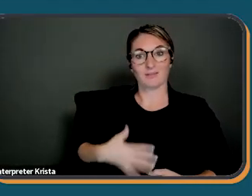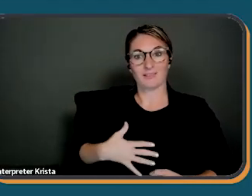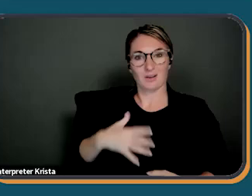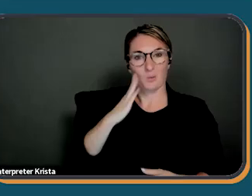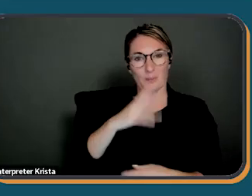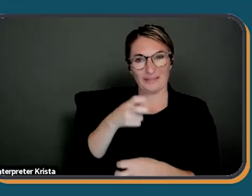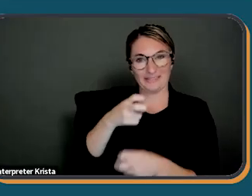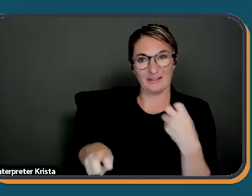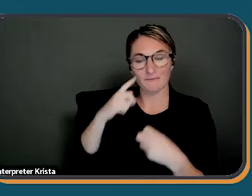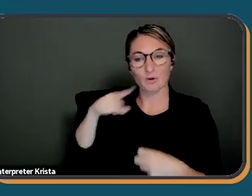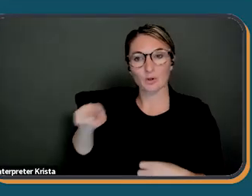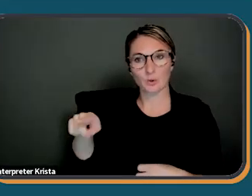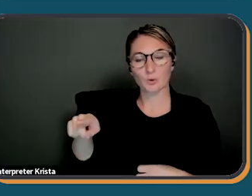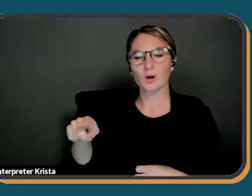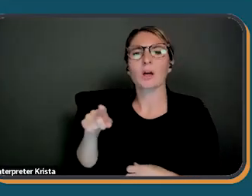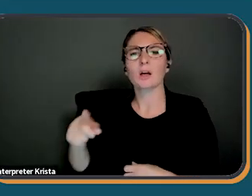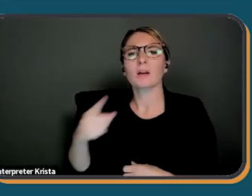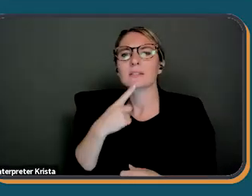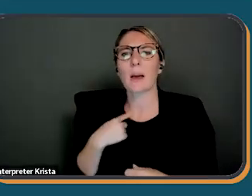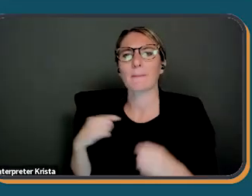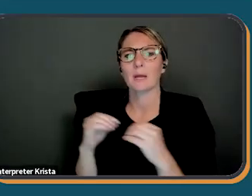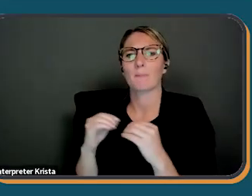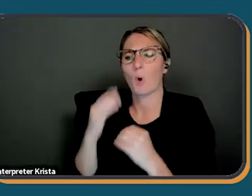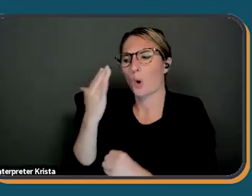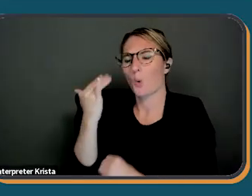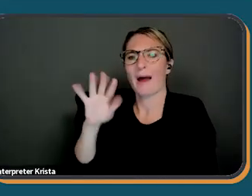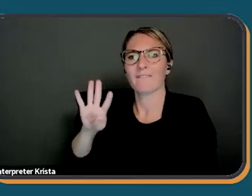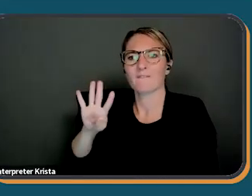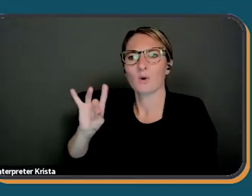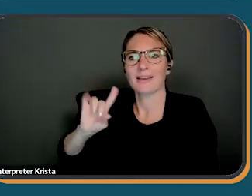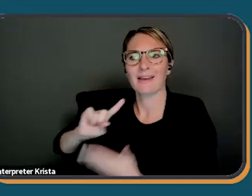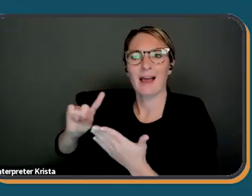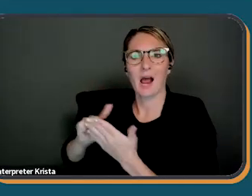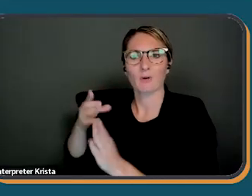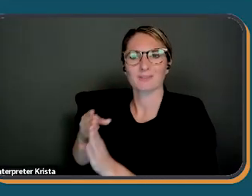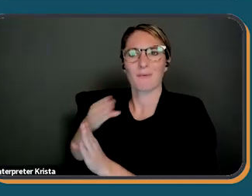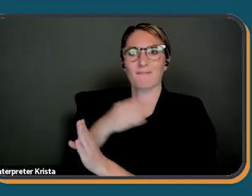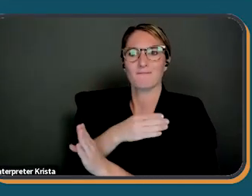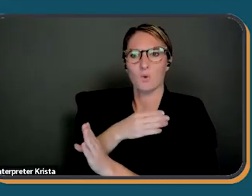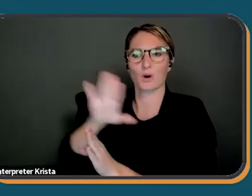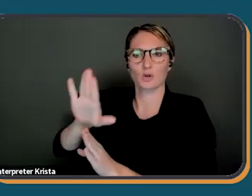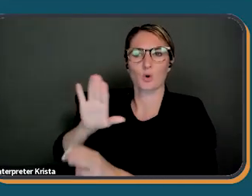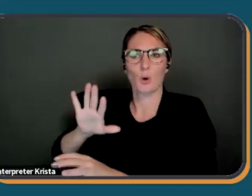it's that 48-hour period before the actual colonoscopy